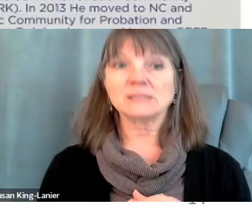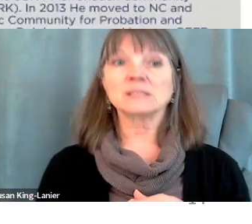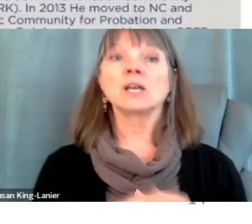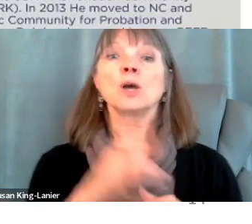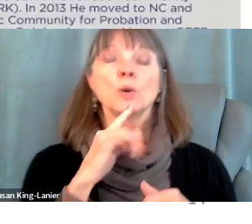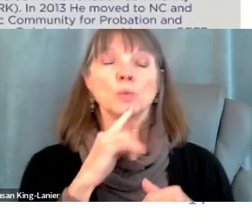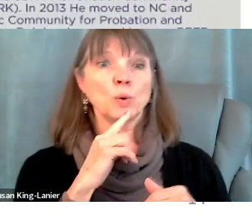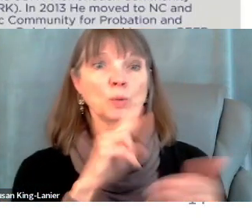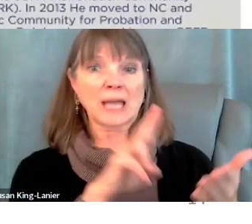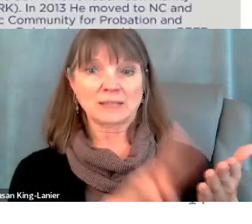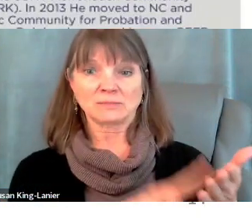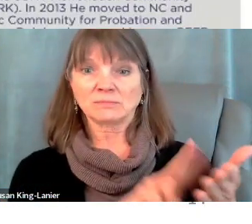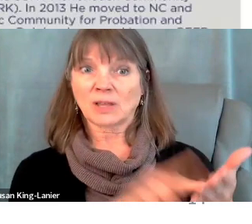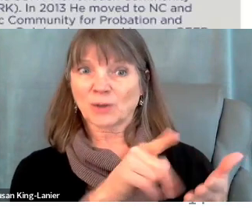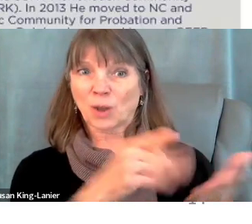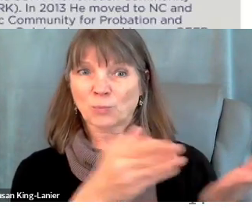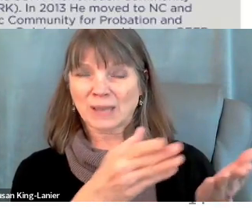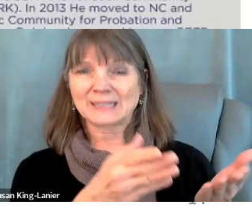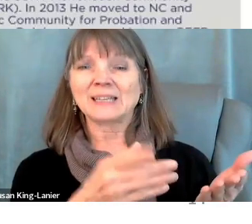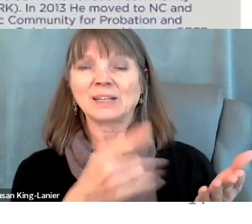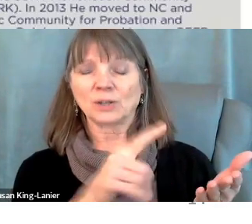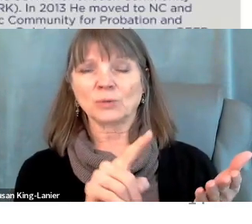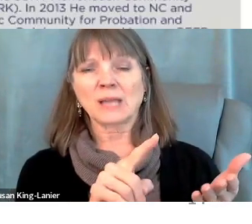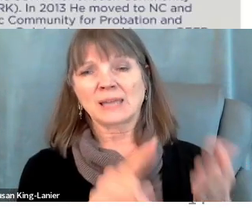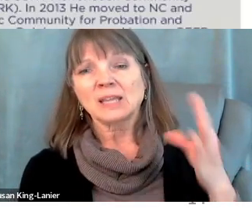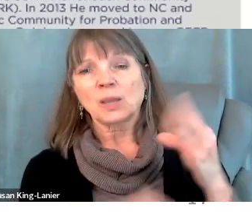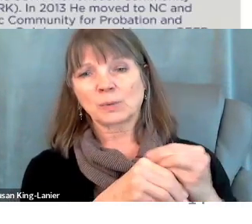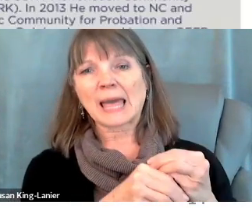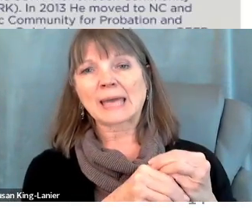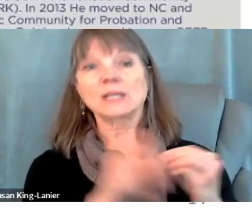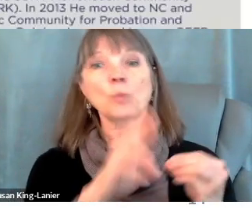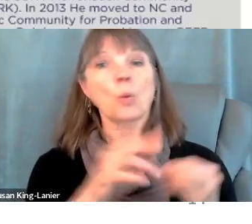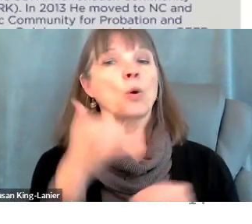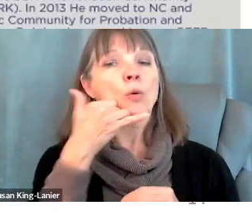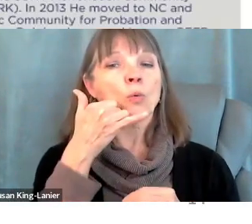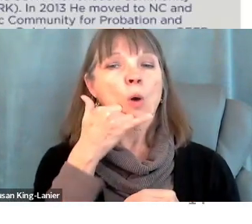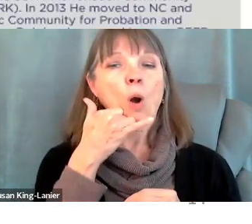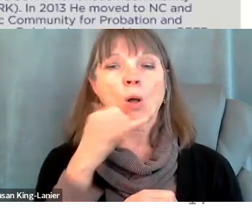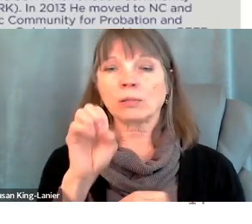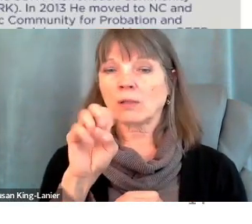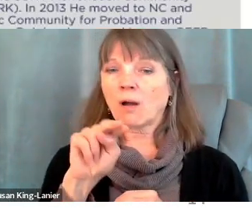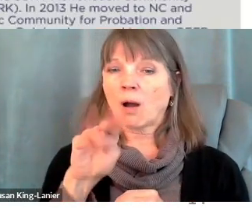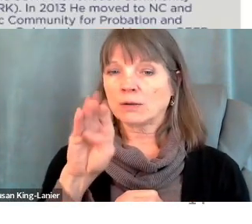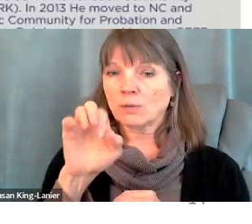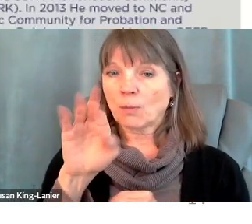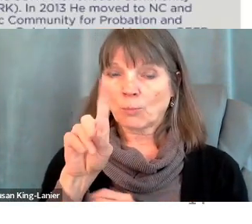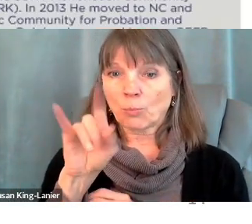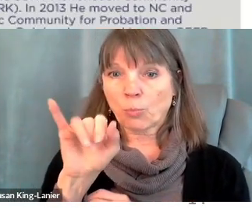Support at Chess dot Health to be added and you can also call our onboarding team to add yourself to.